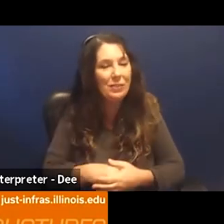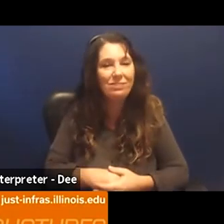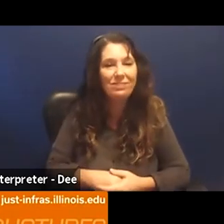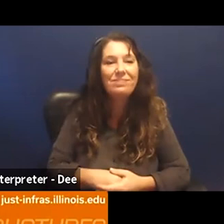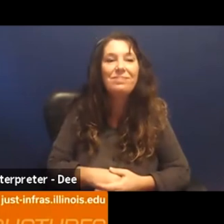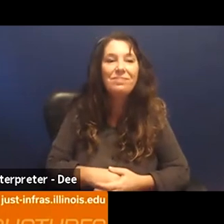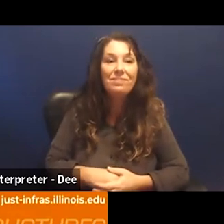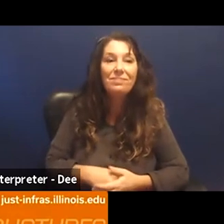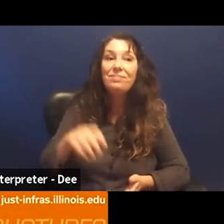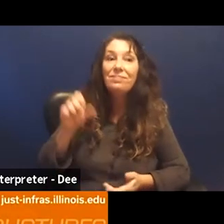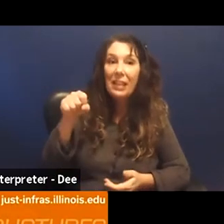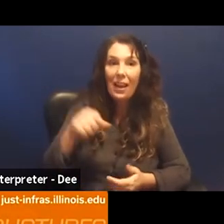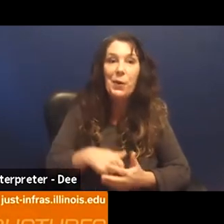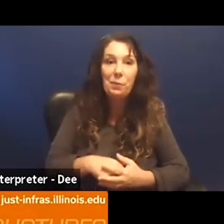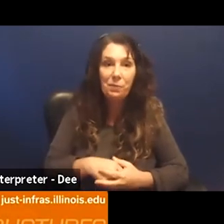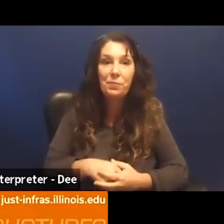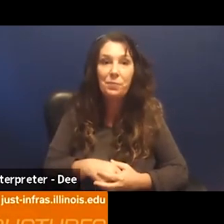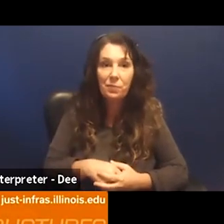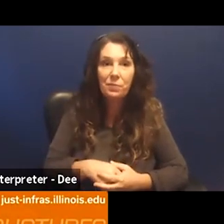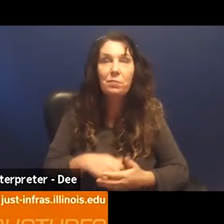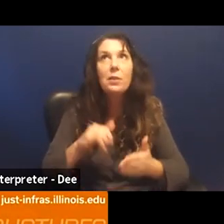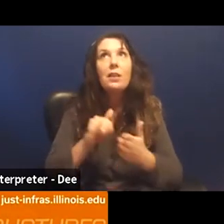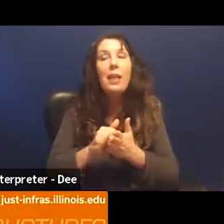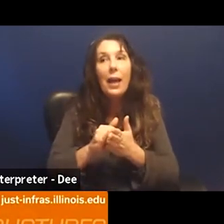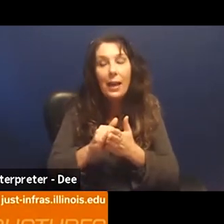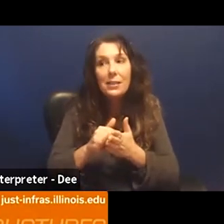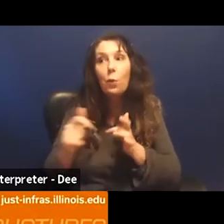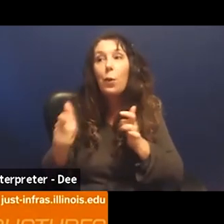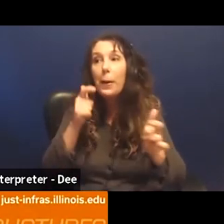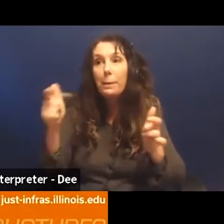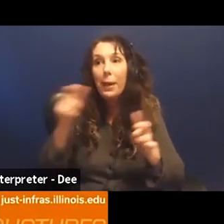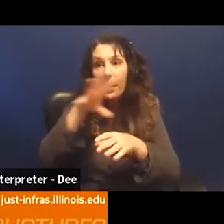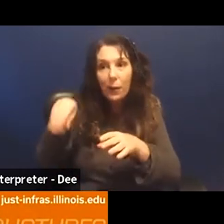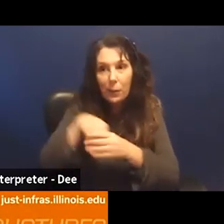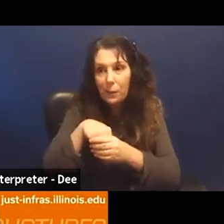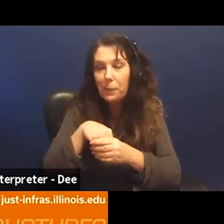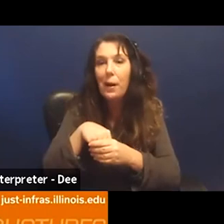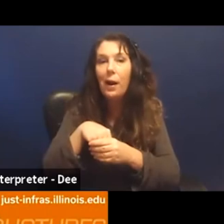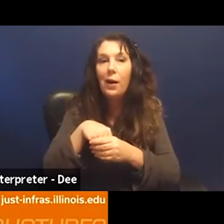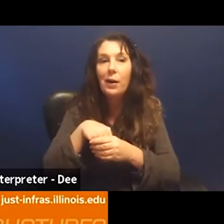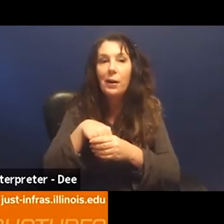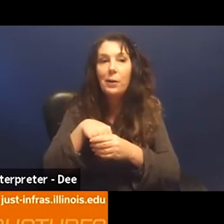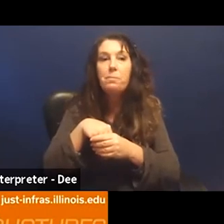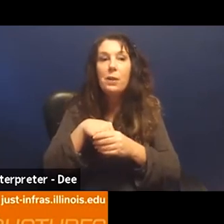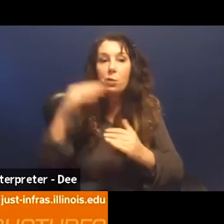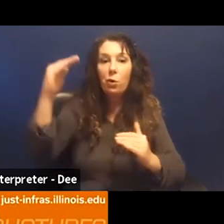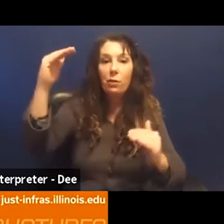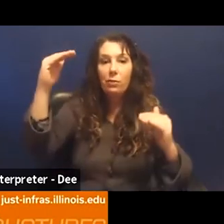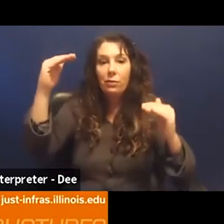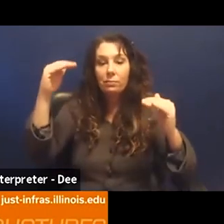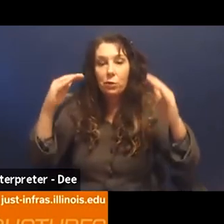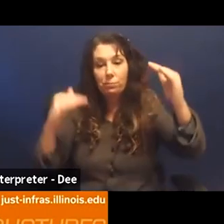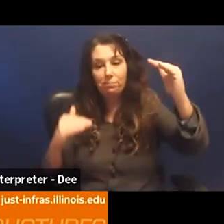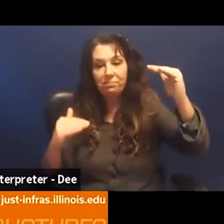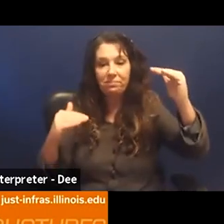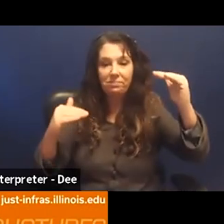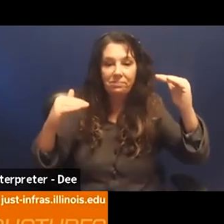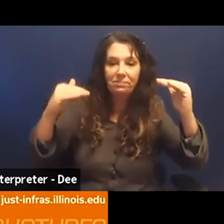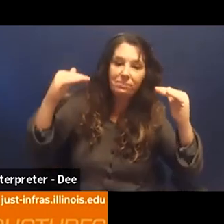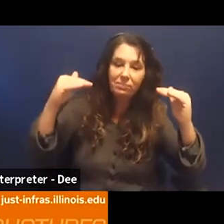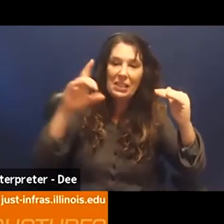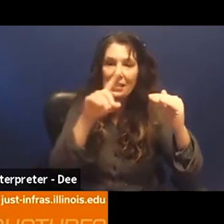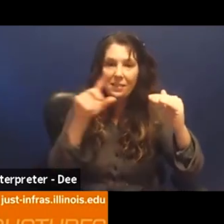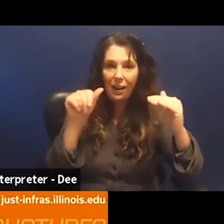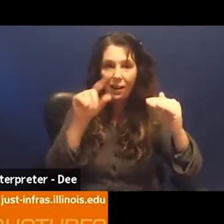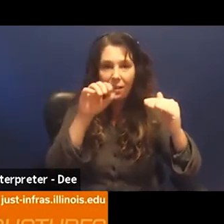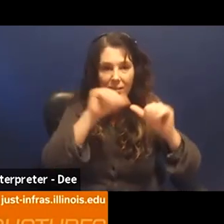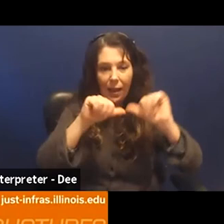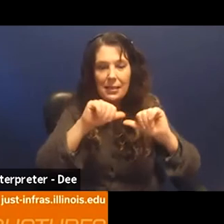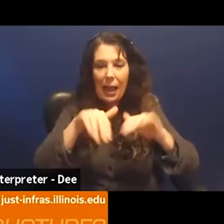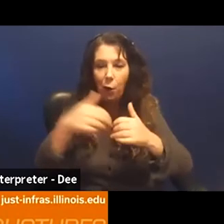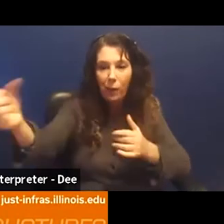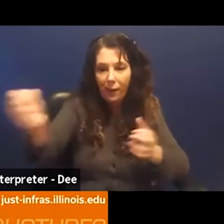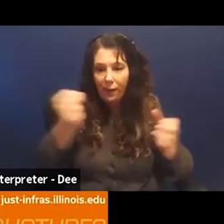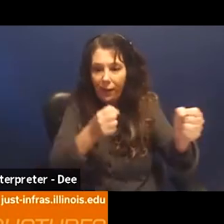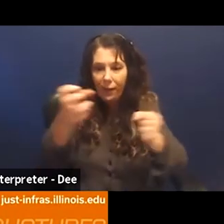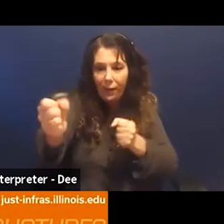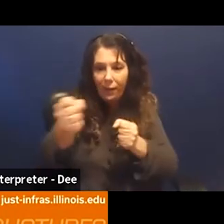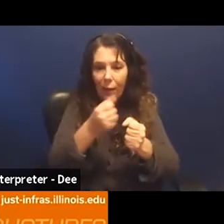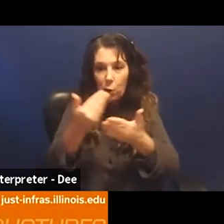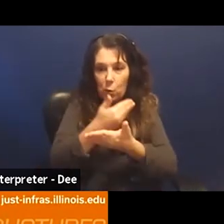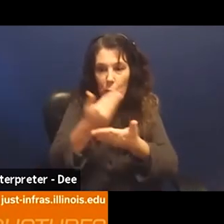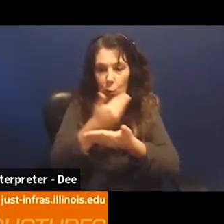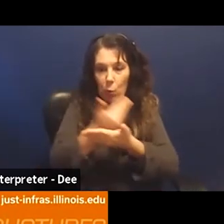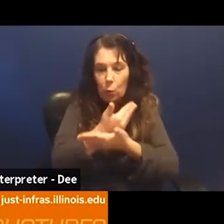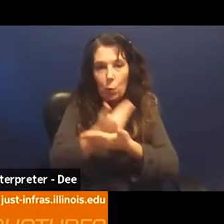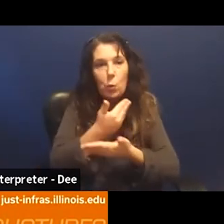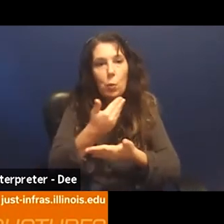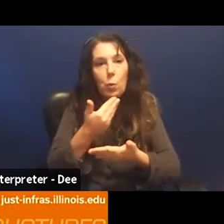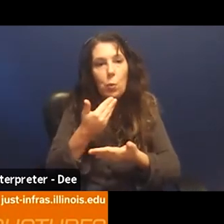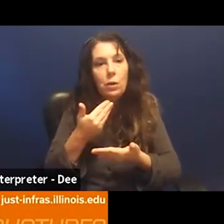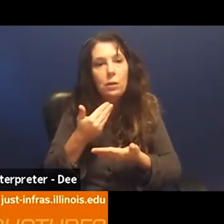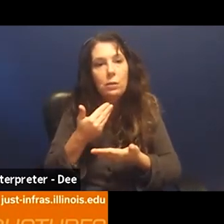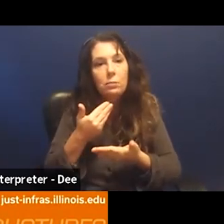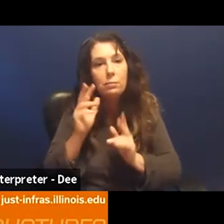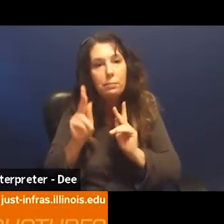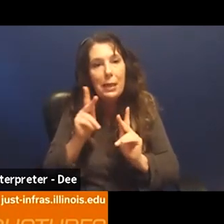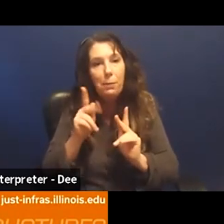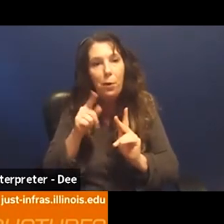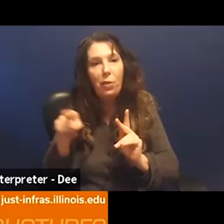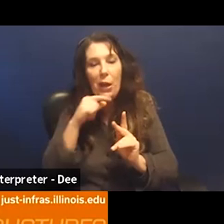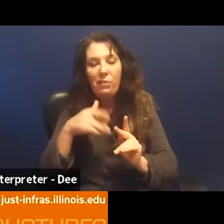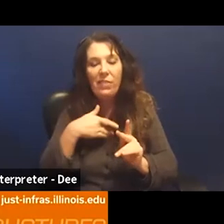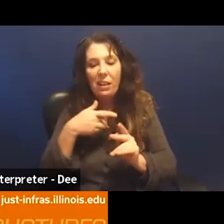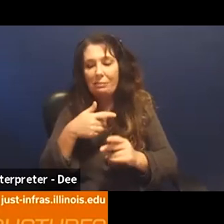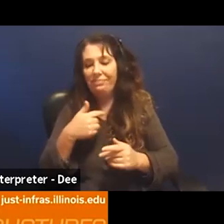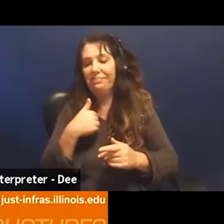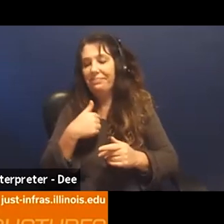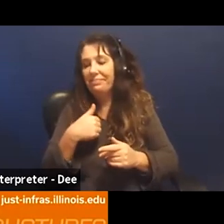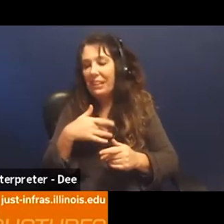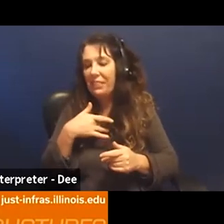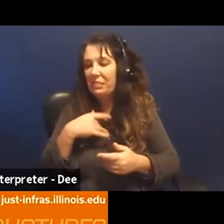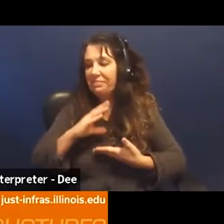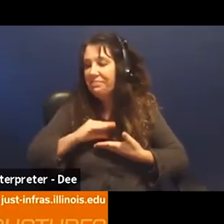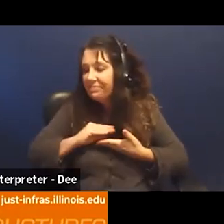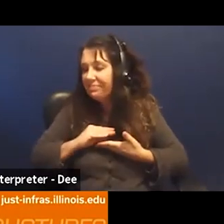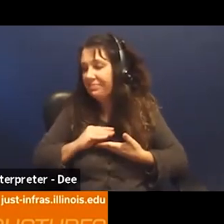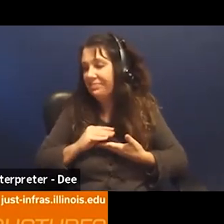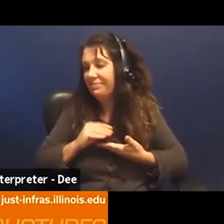Yeah, no, I think, so I think this is a huge part of kind of mitigating these power and balances and data science is thinking about how do we bring newcomers in, but bring them in in ways that don't make them feel dumb or marginalized or not welcome,